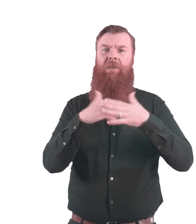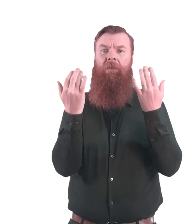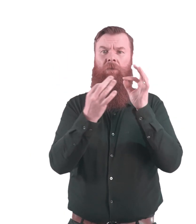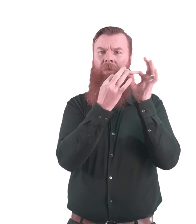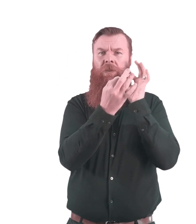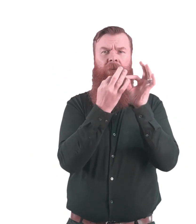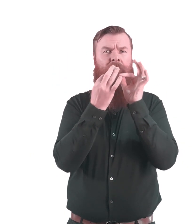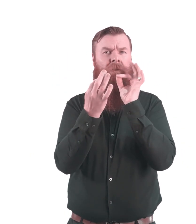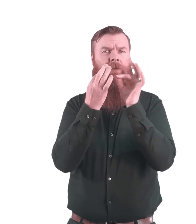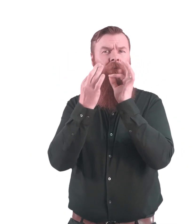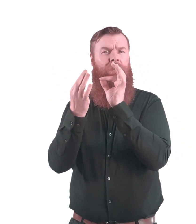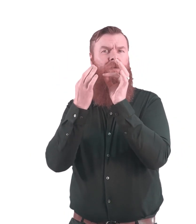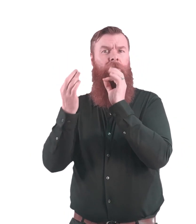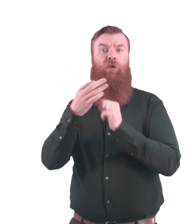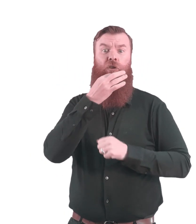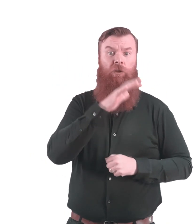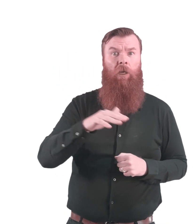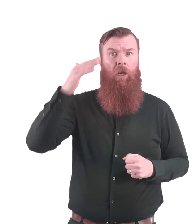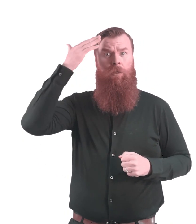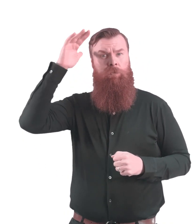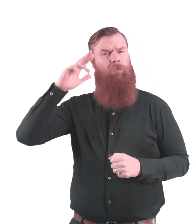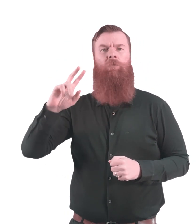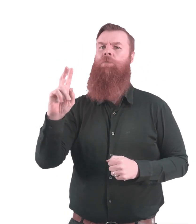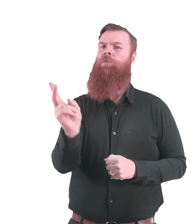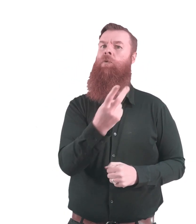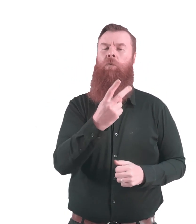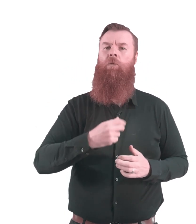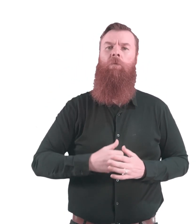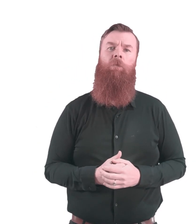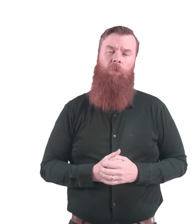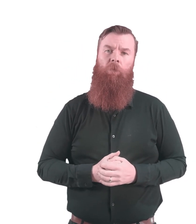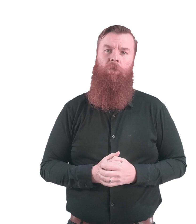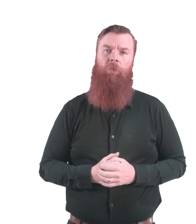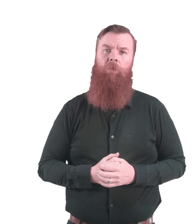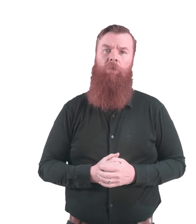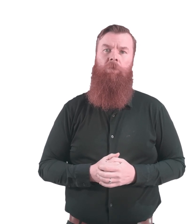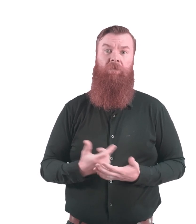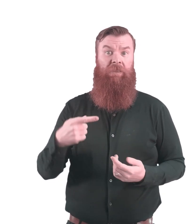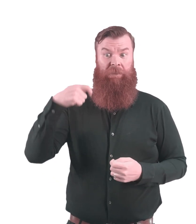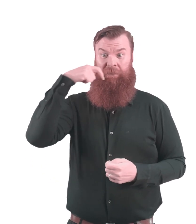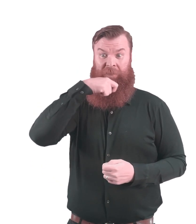It is an important part of daily oral hygiene for both children and adults.